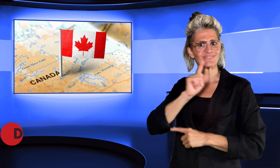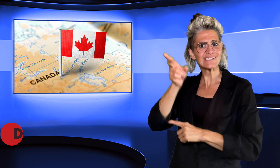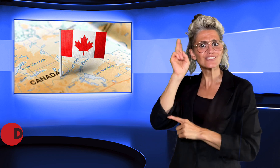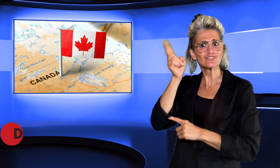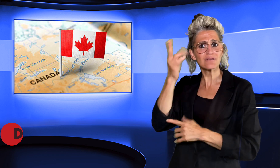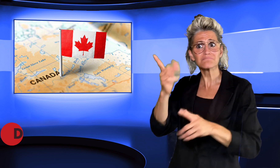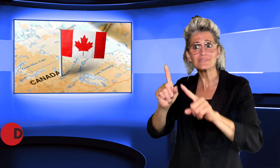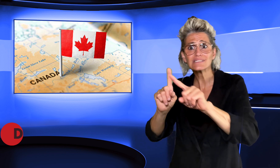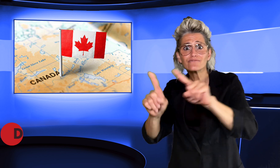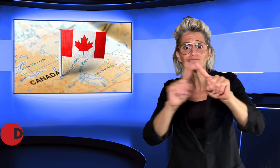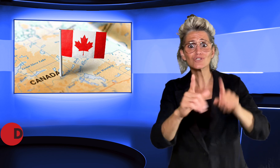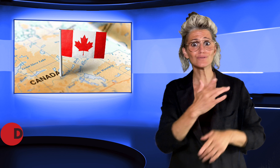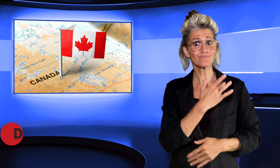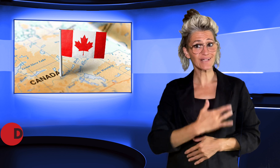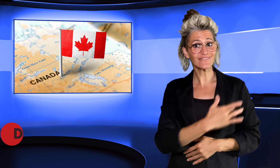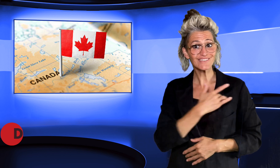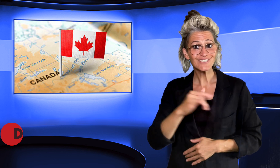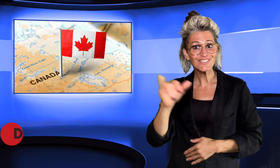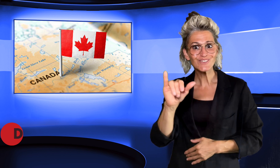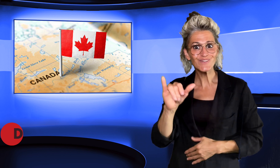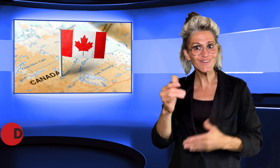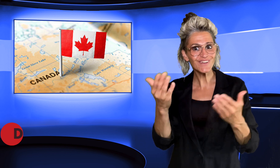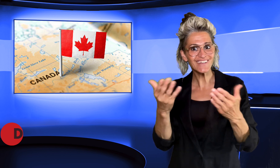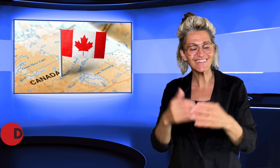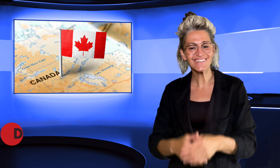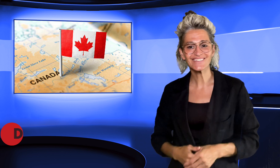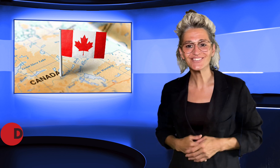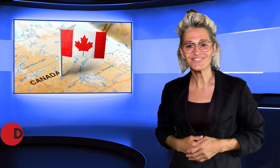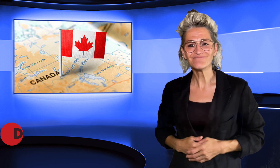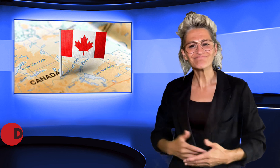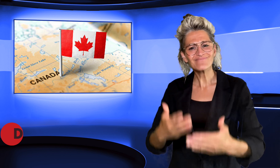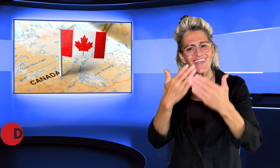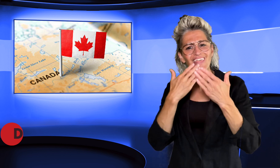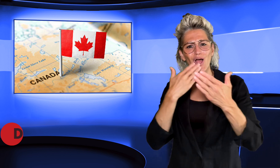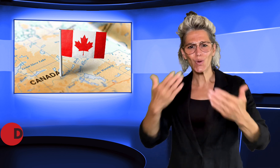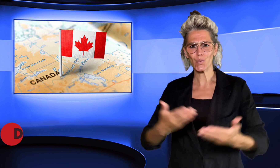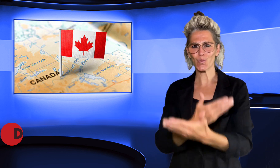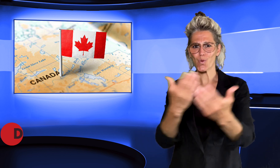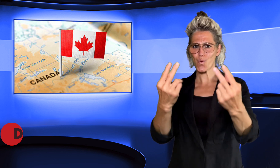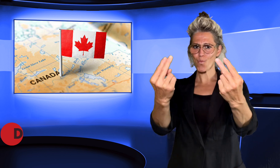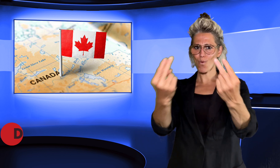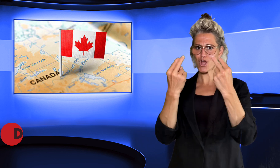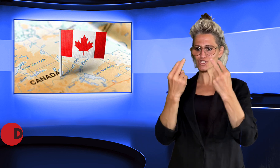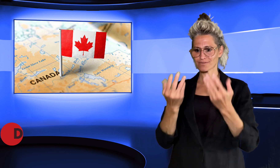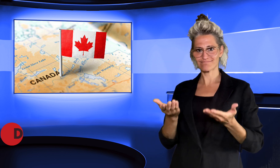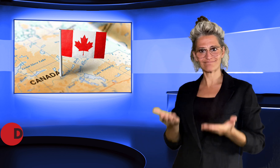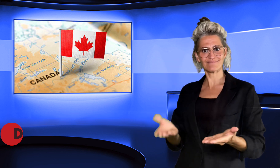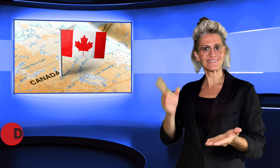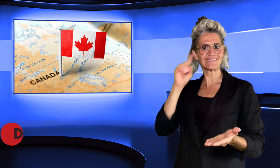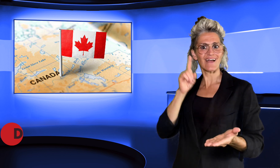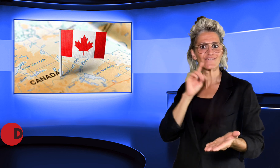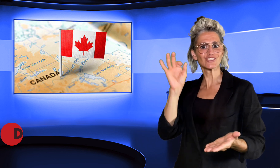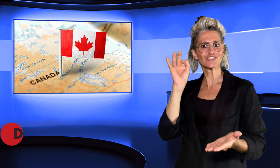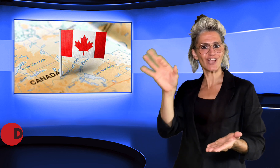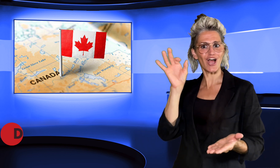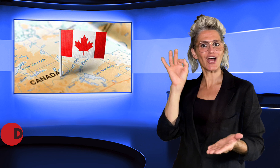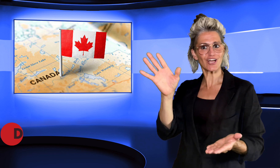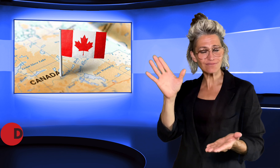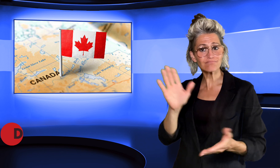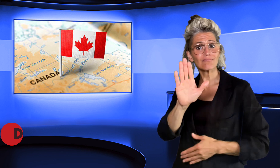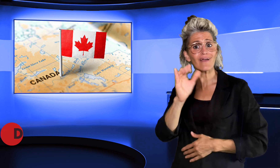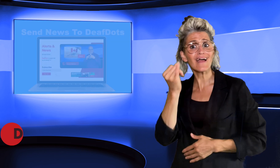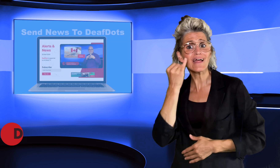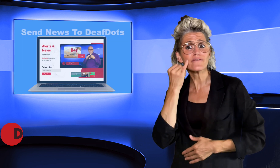on Deaf History of other provinces as well! Thank you for watching DeafDots.